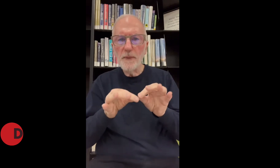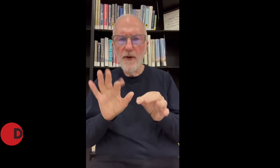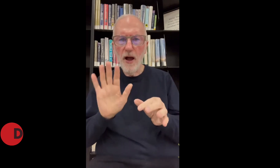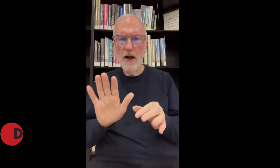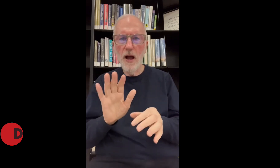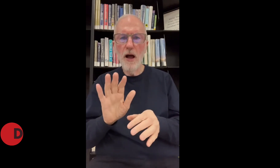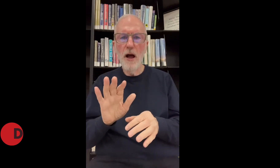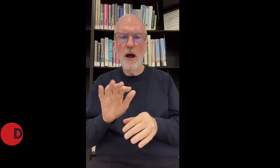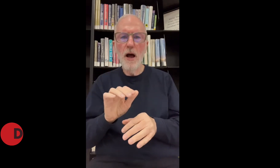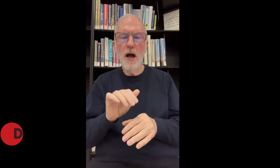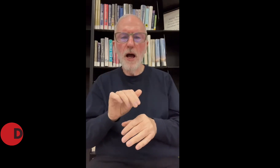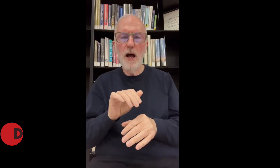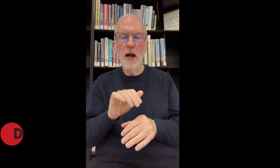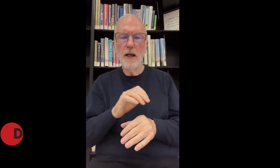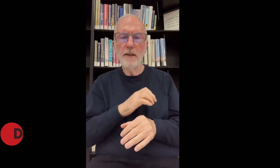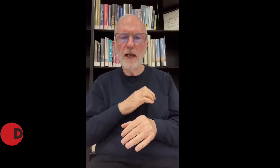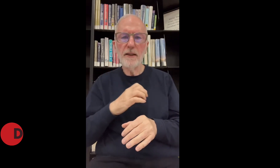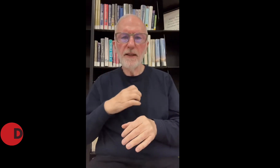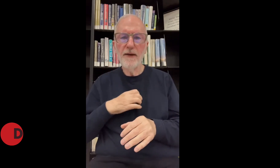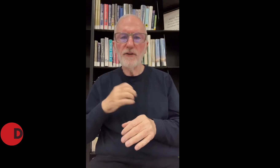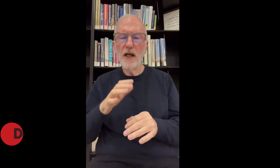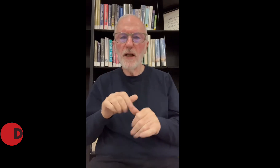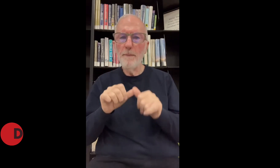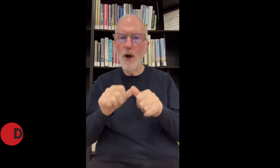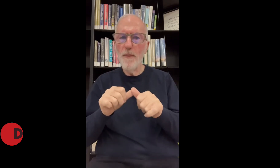job description for the permanent executive director.